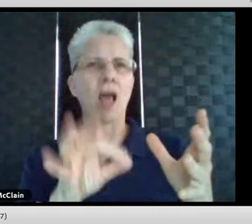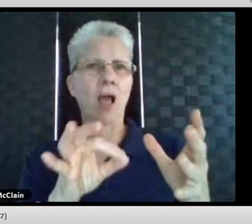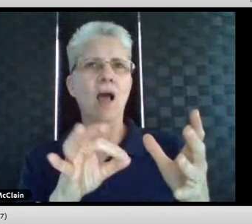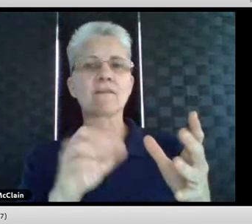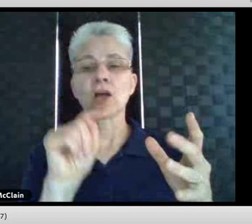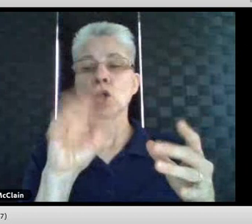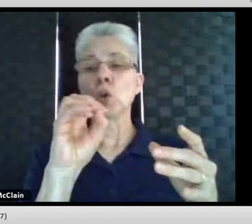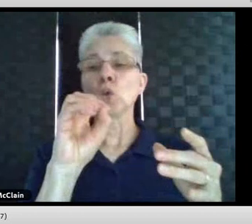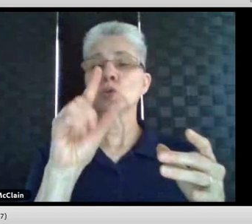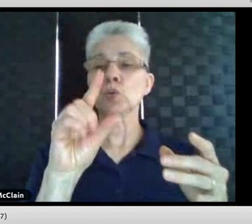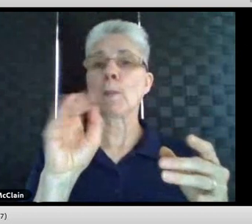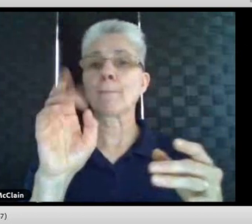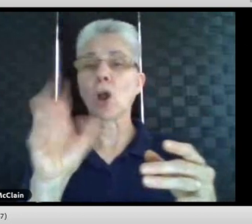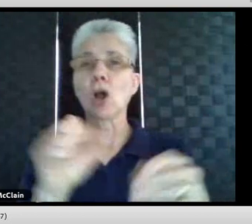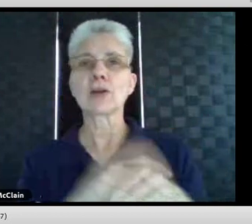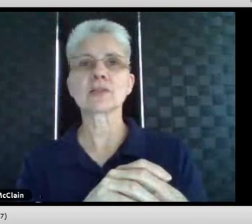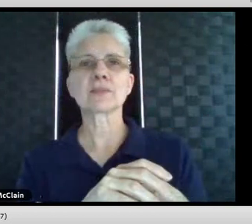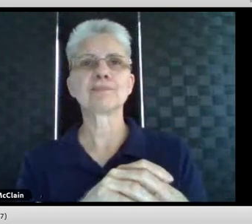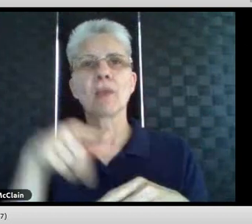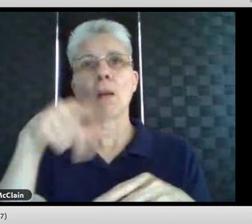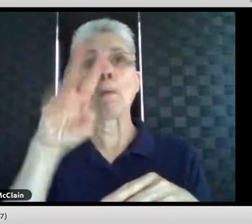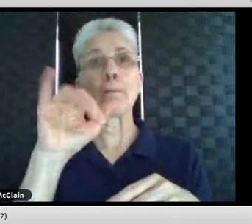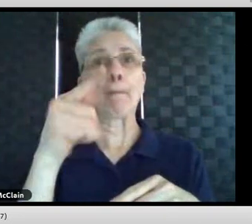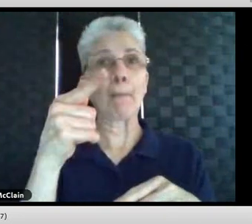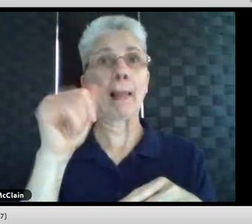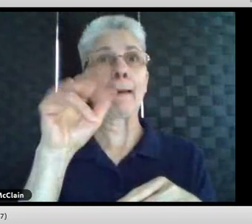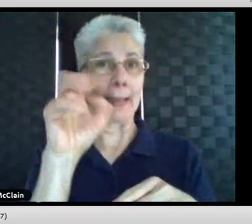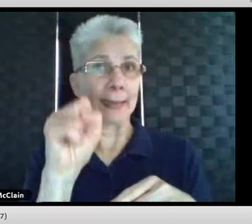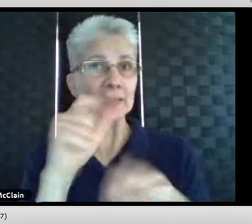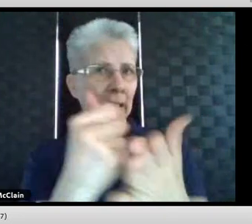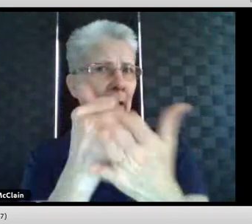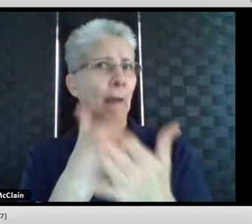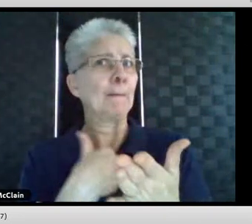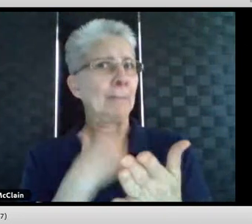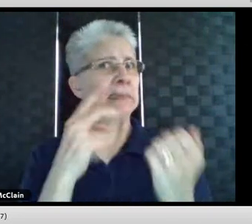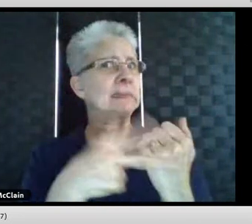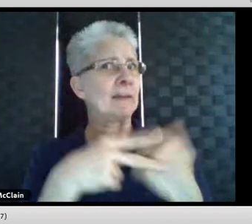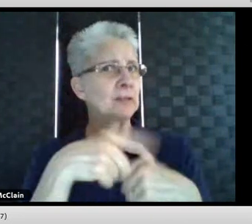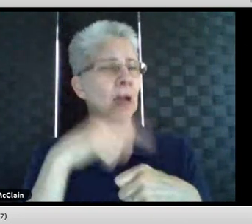and plug-ins that would save me a ton of time. I have a few of them. I have Zotero.